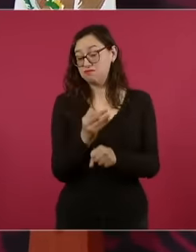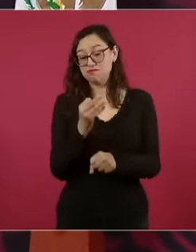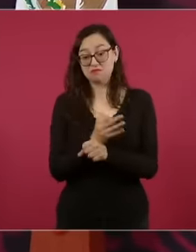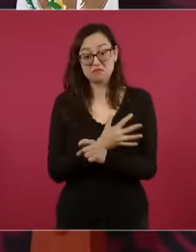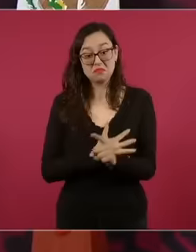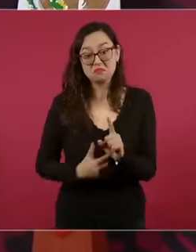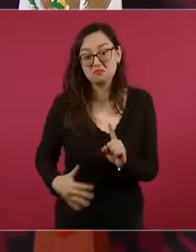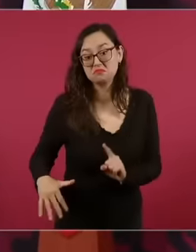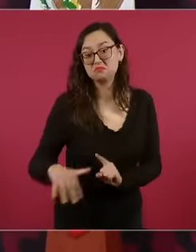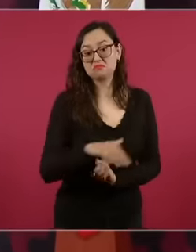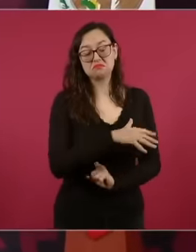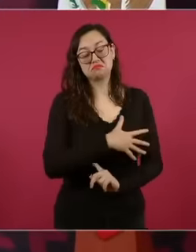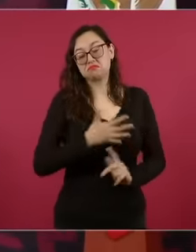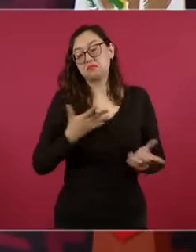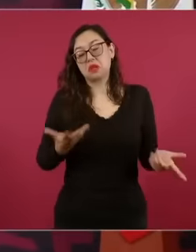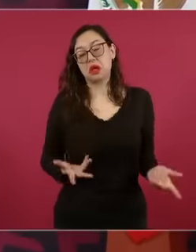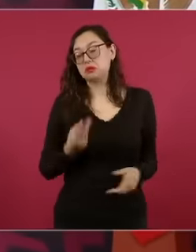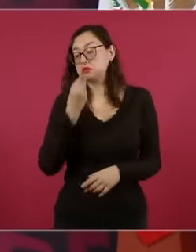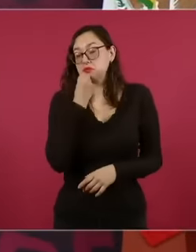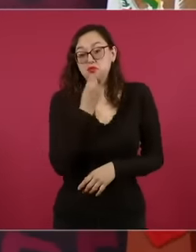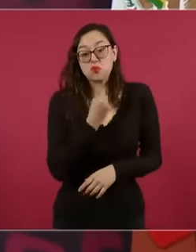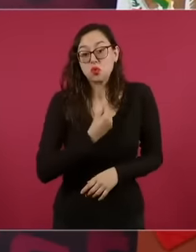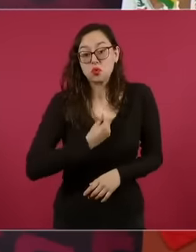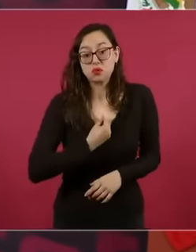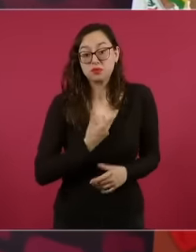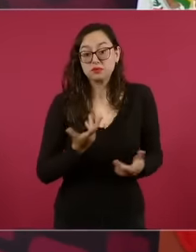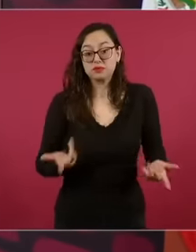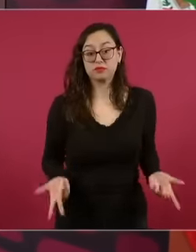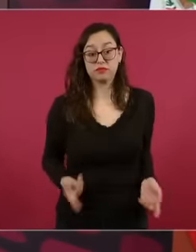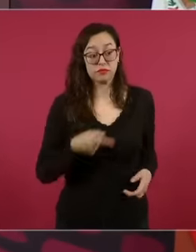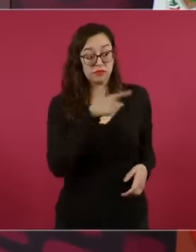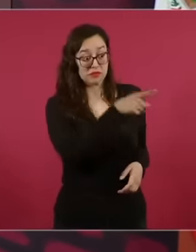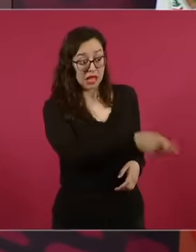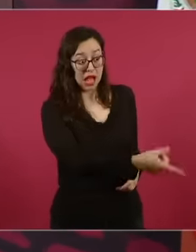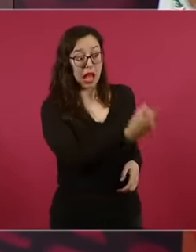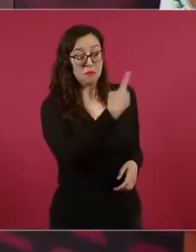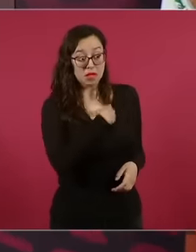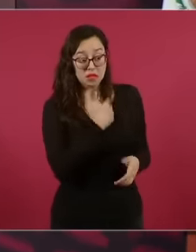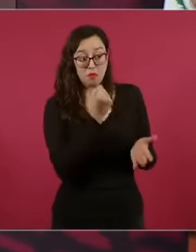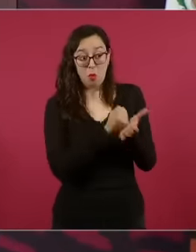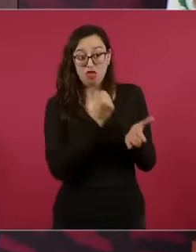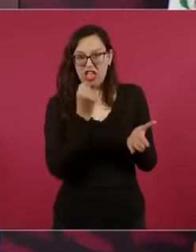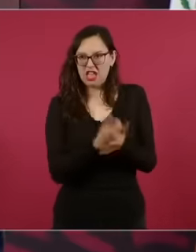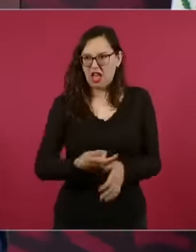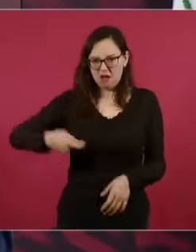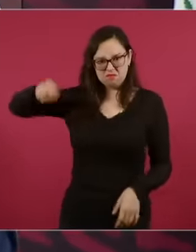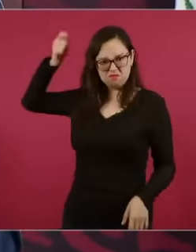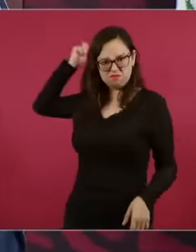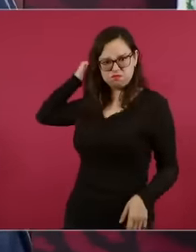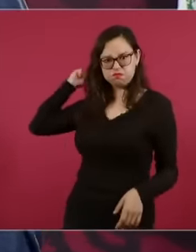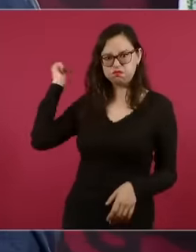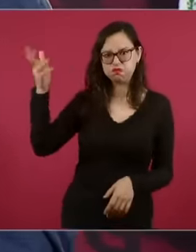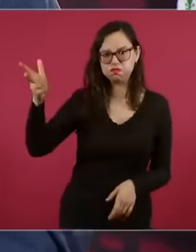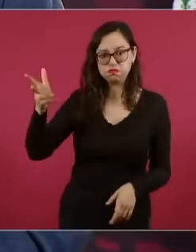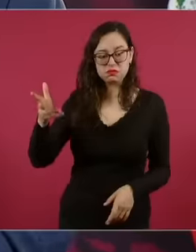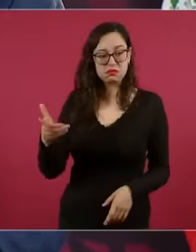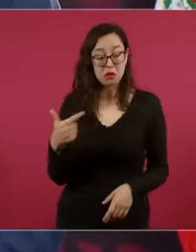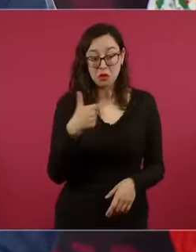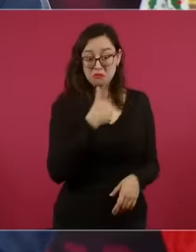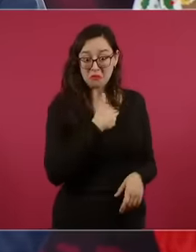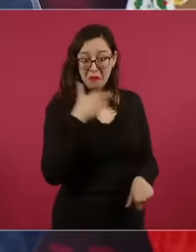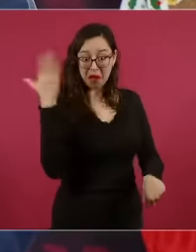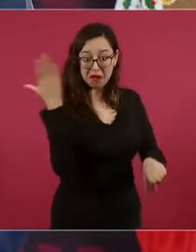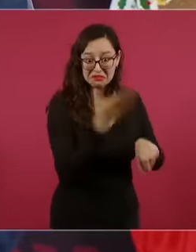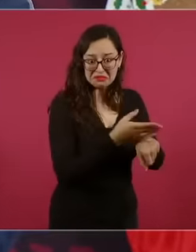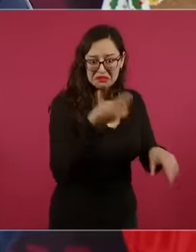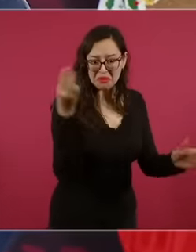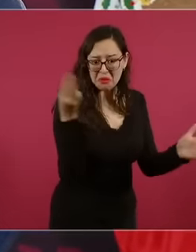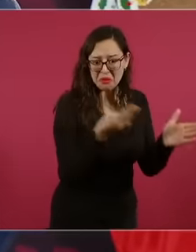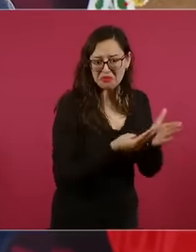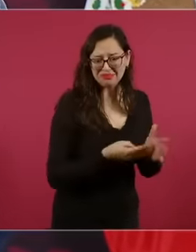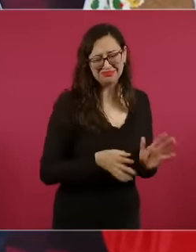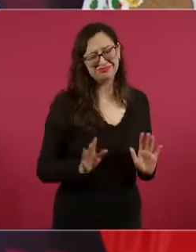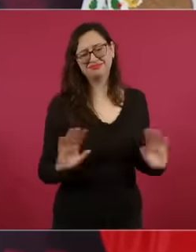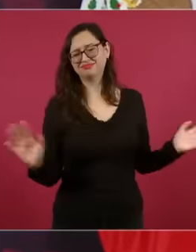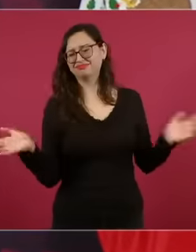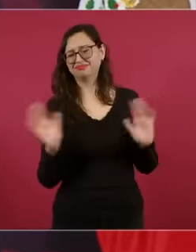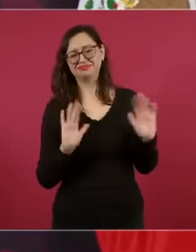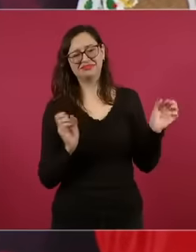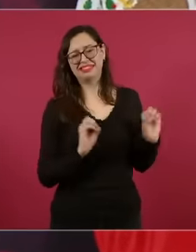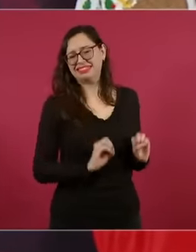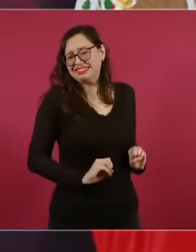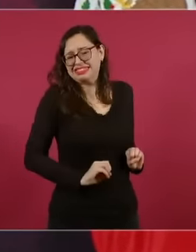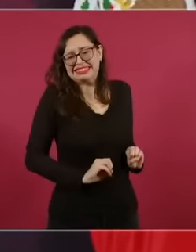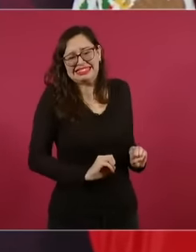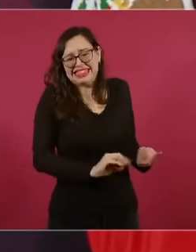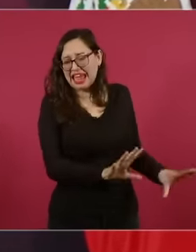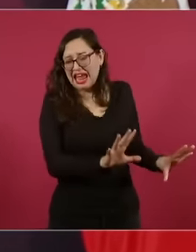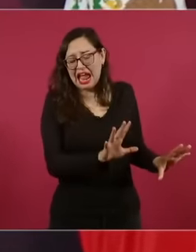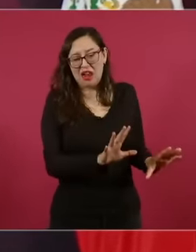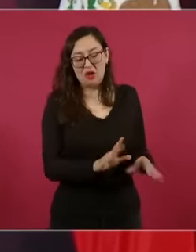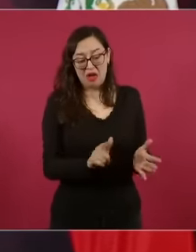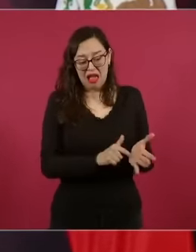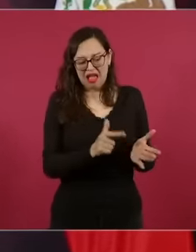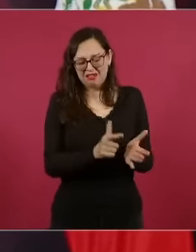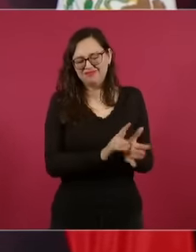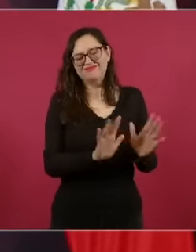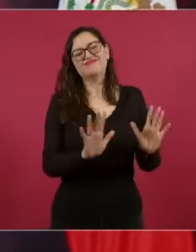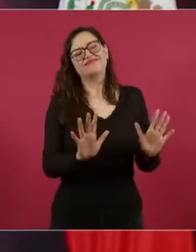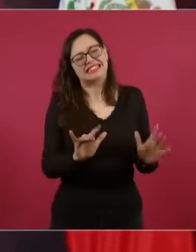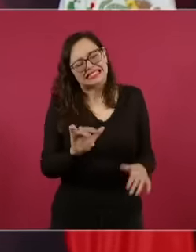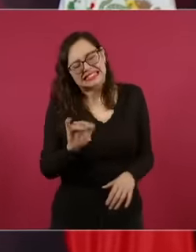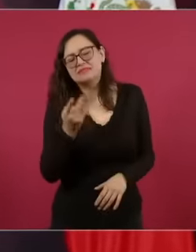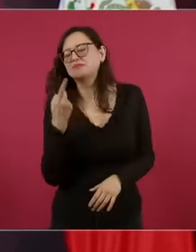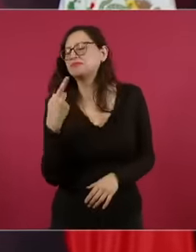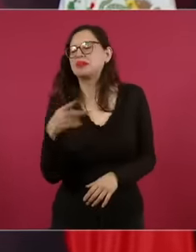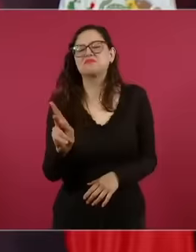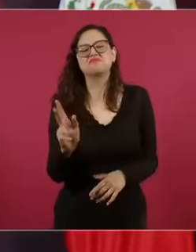in favor of there being no punishment. Also, there's very little left. I'm done. I have